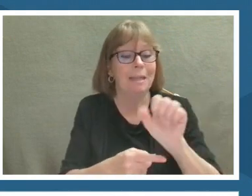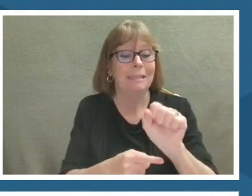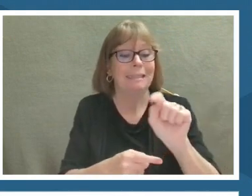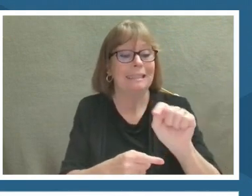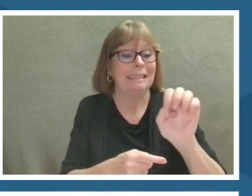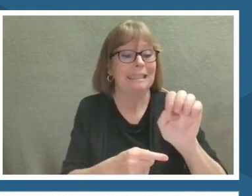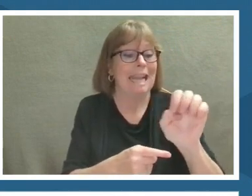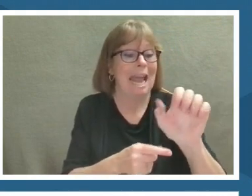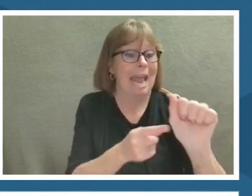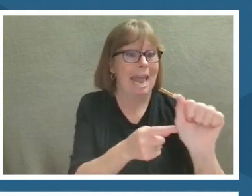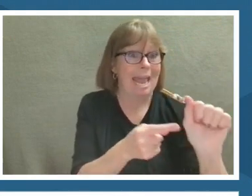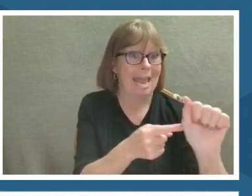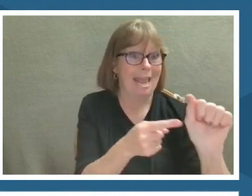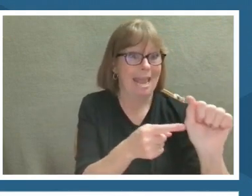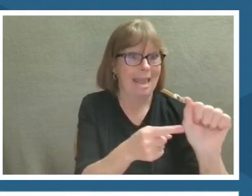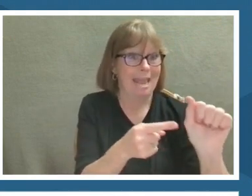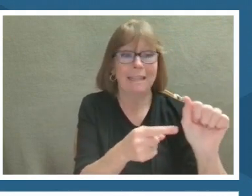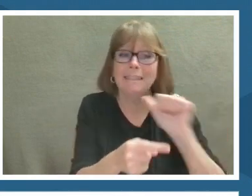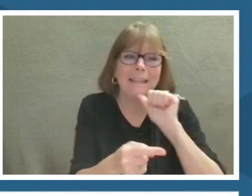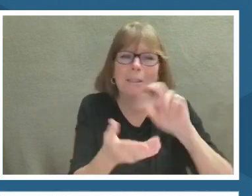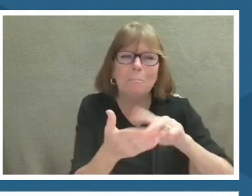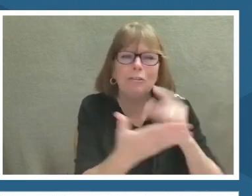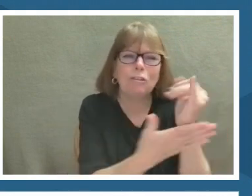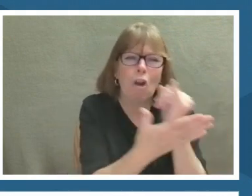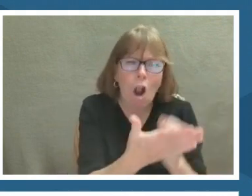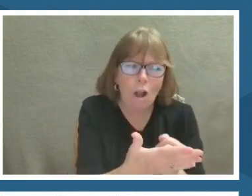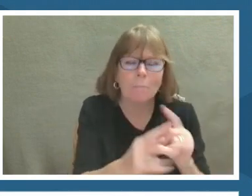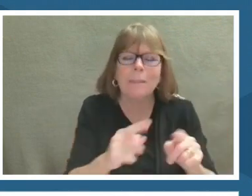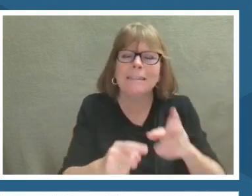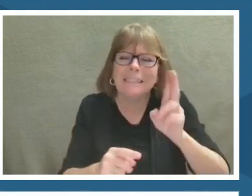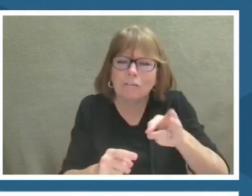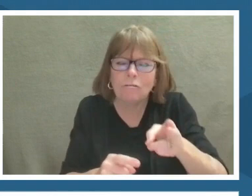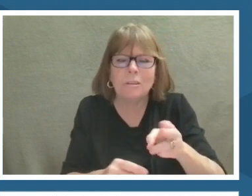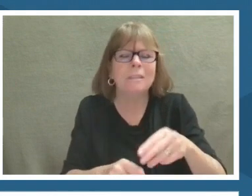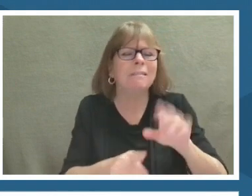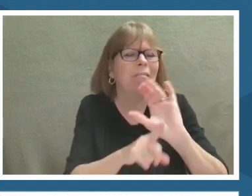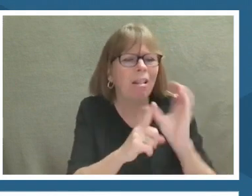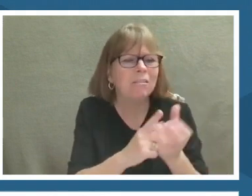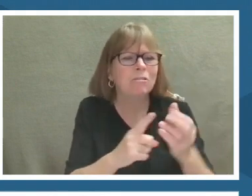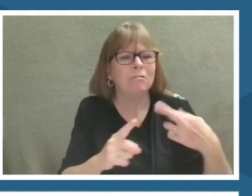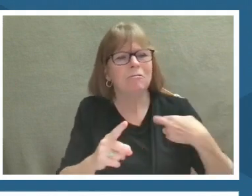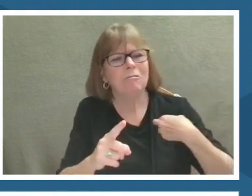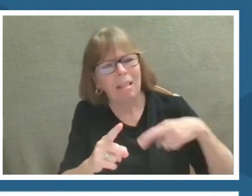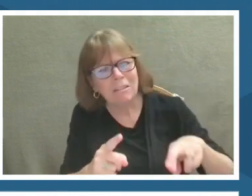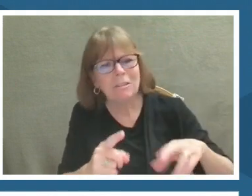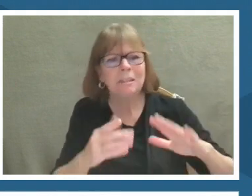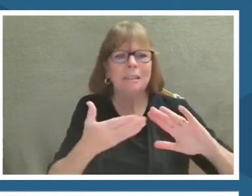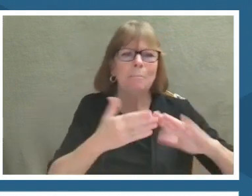it's history culture religion community